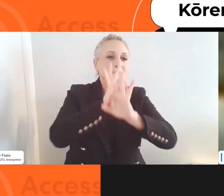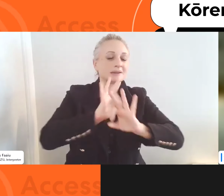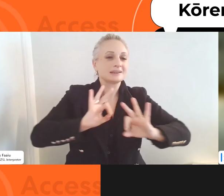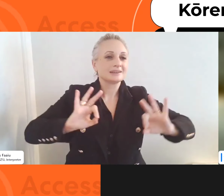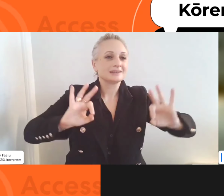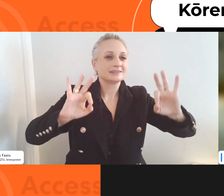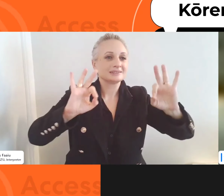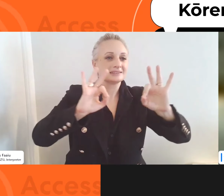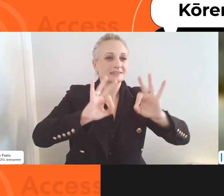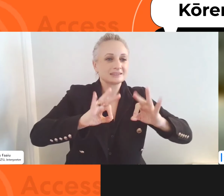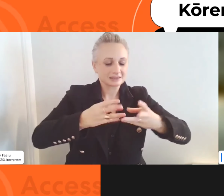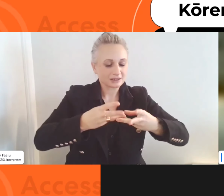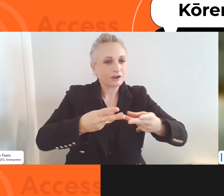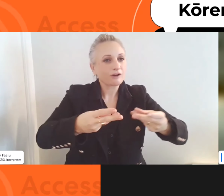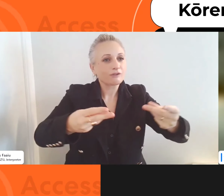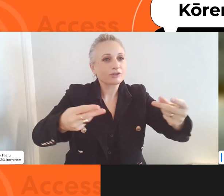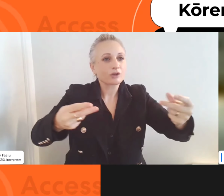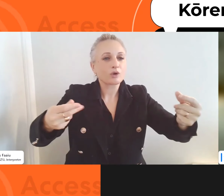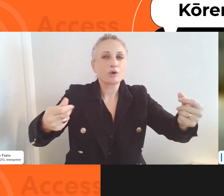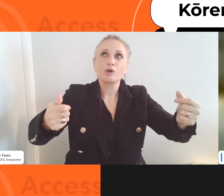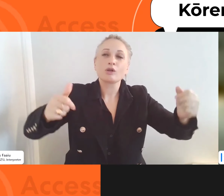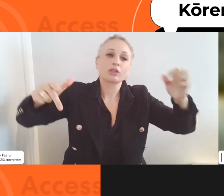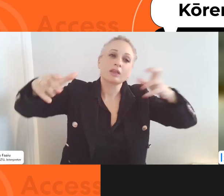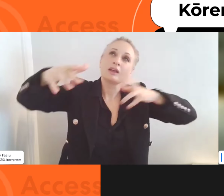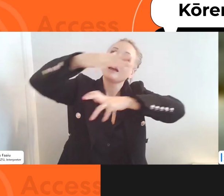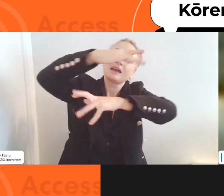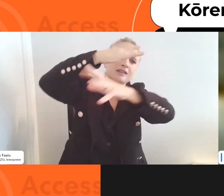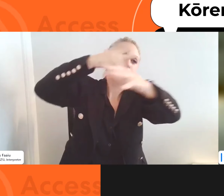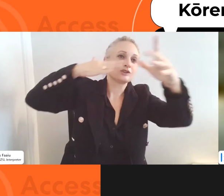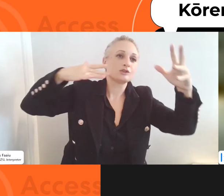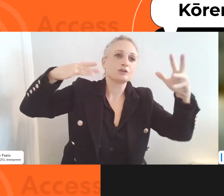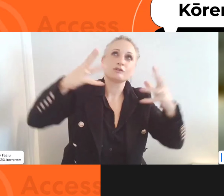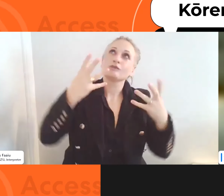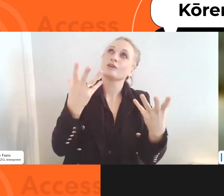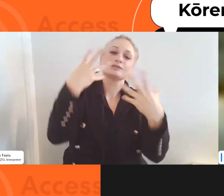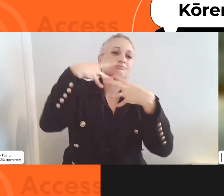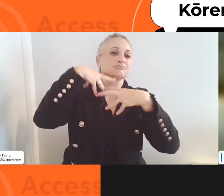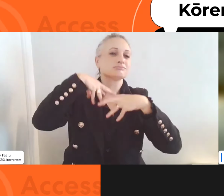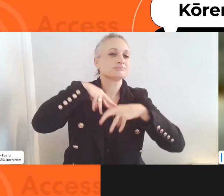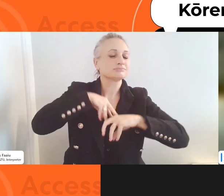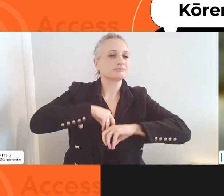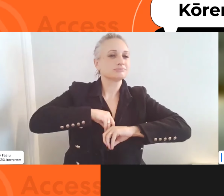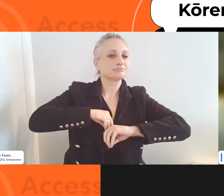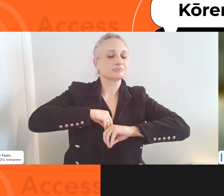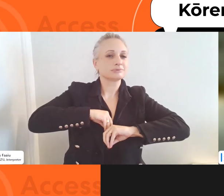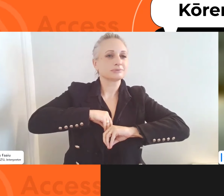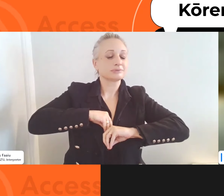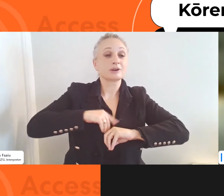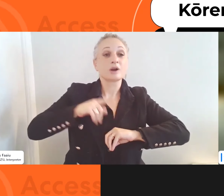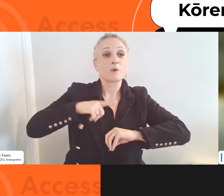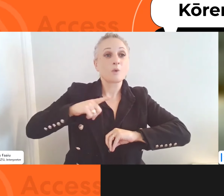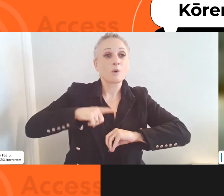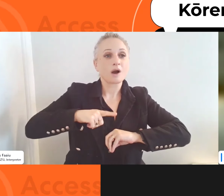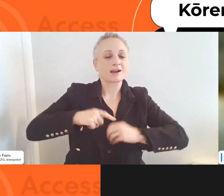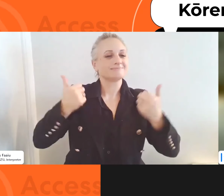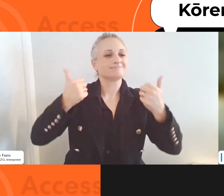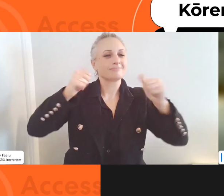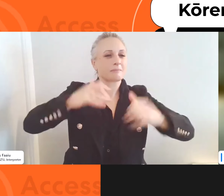of the all-embracing universe rest upon us. Behold, it is life. I